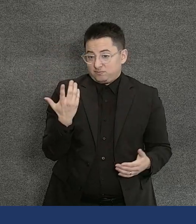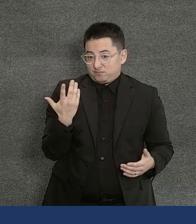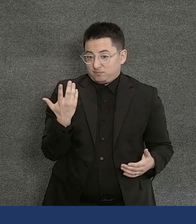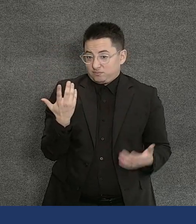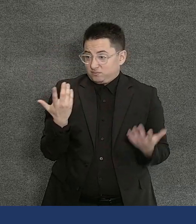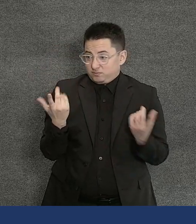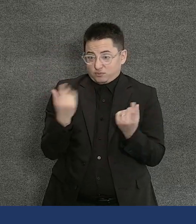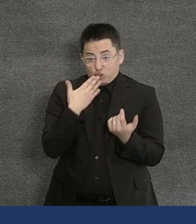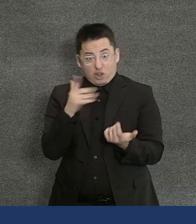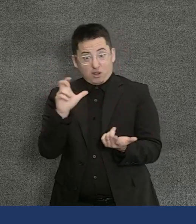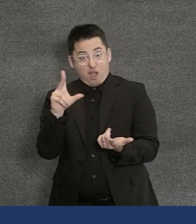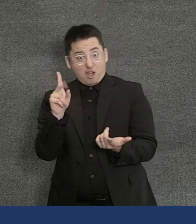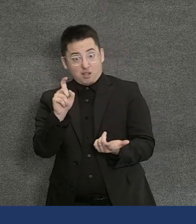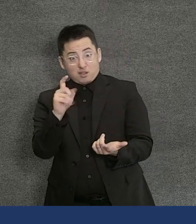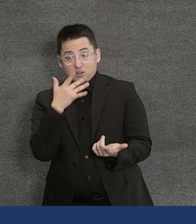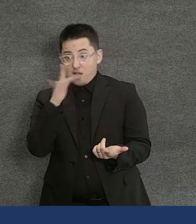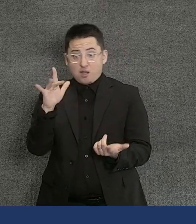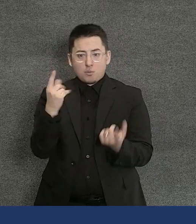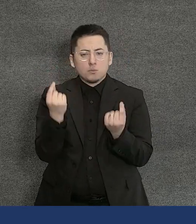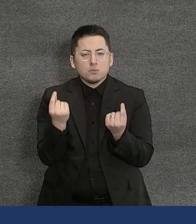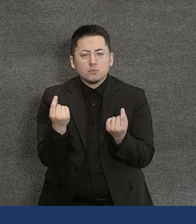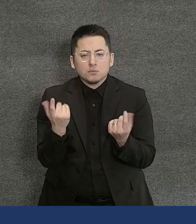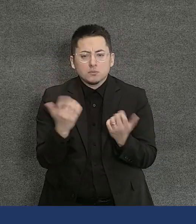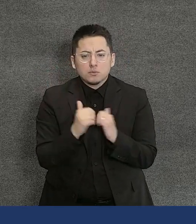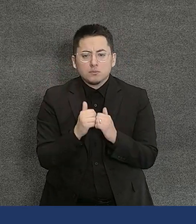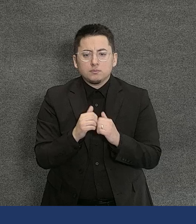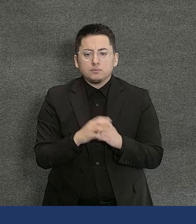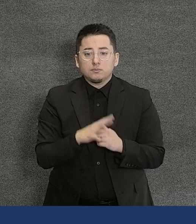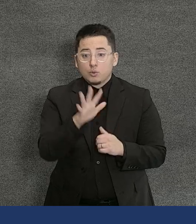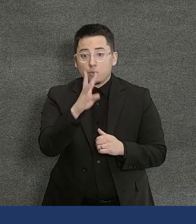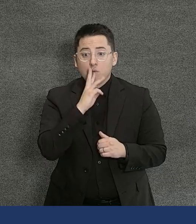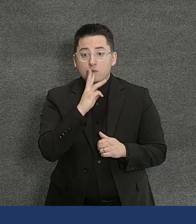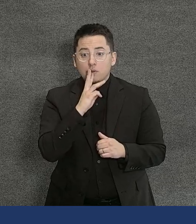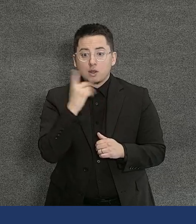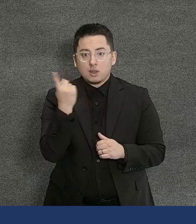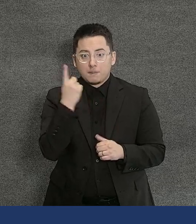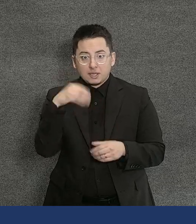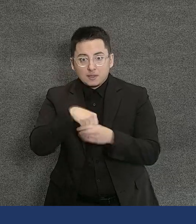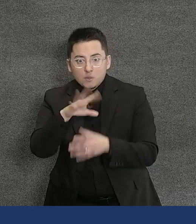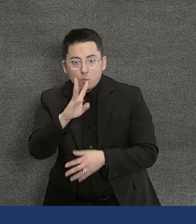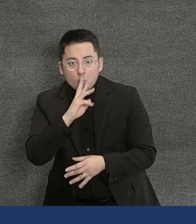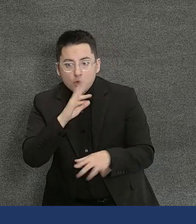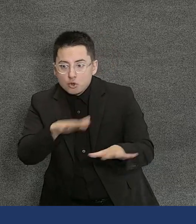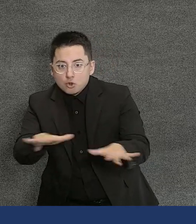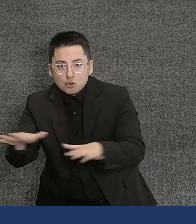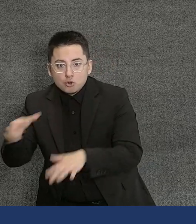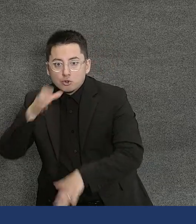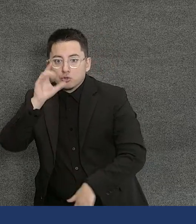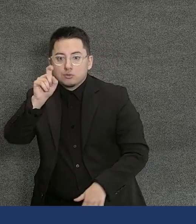Is it something in the water? What is it? And I always say, I think it boils down to two things.